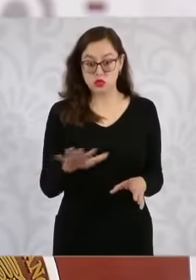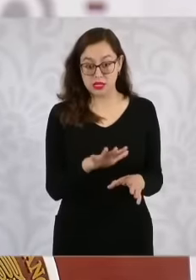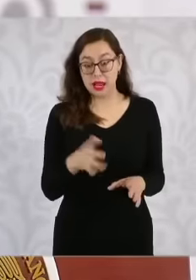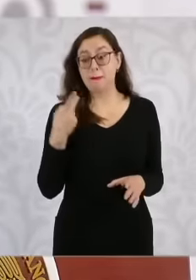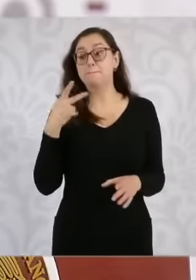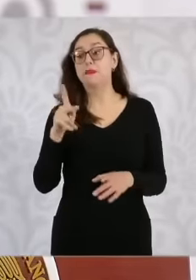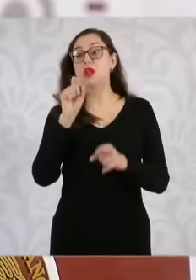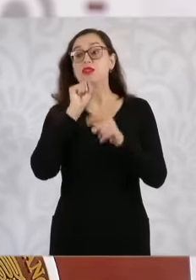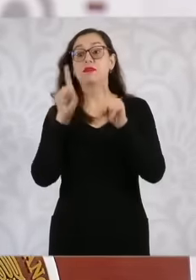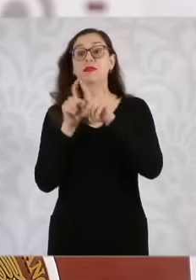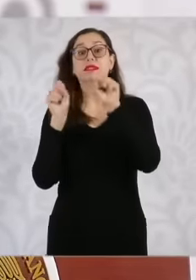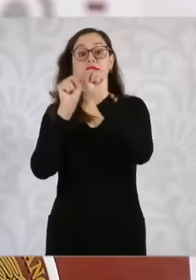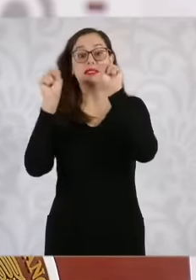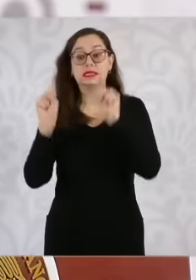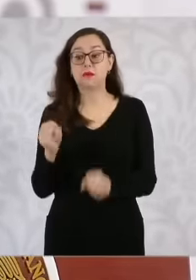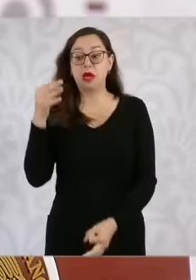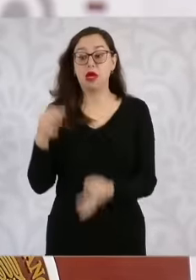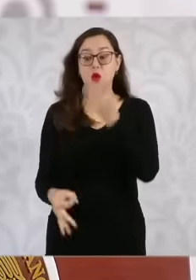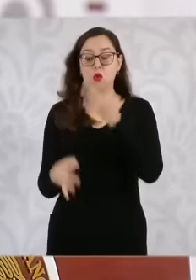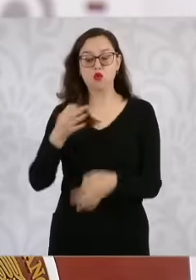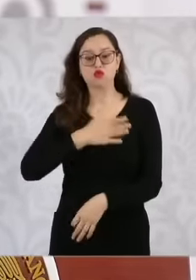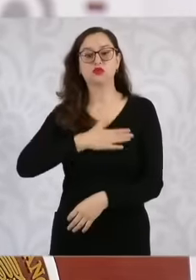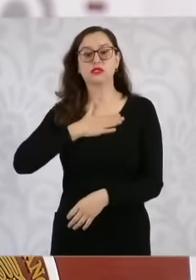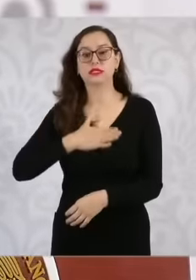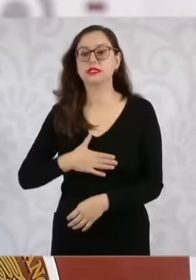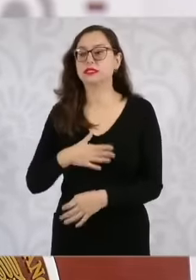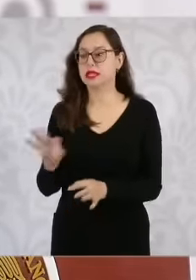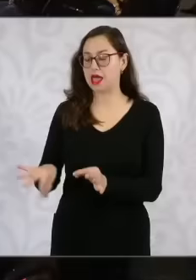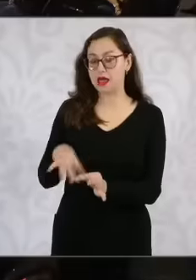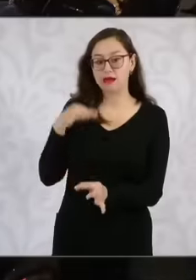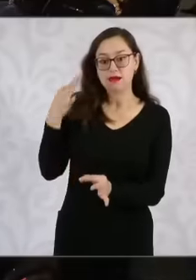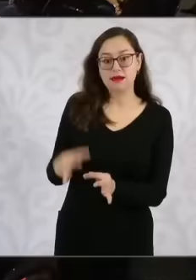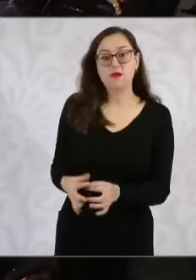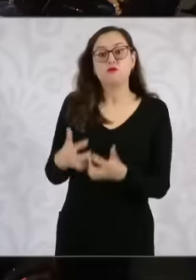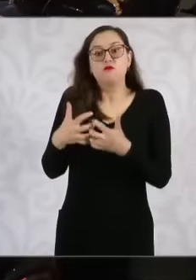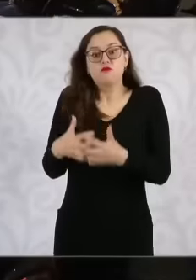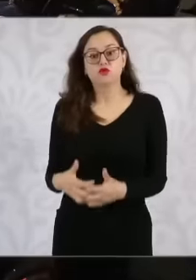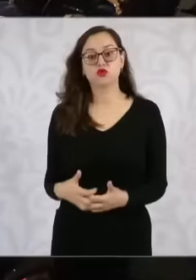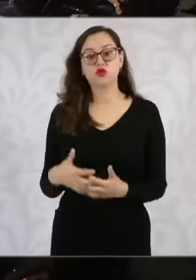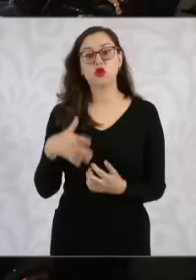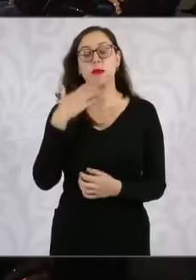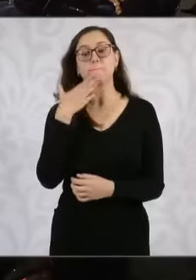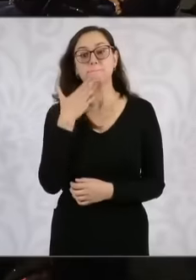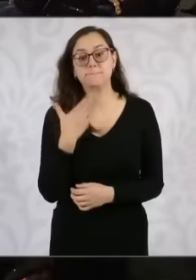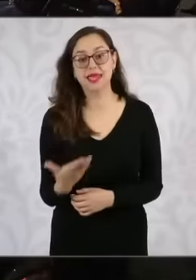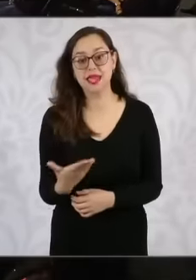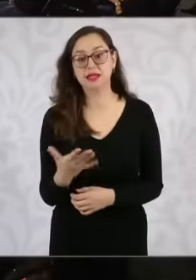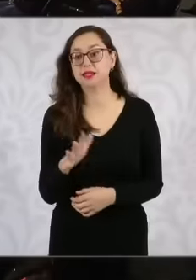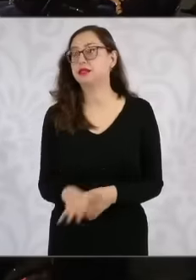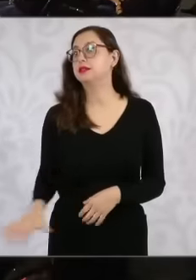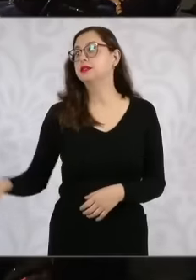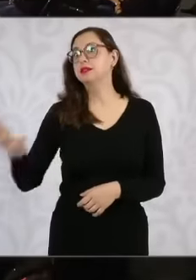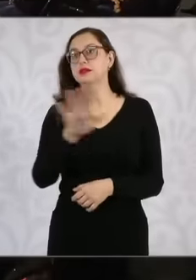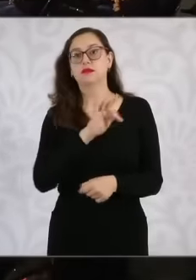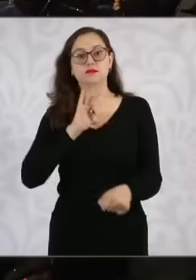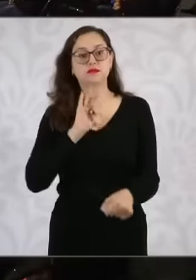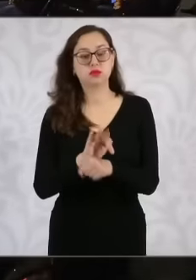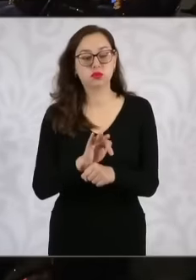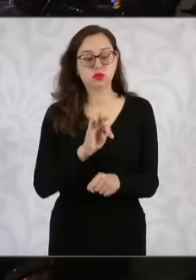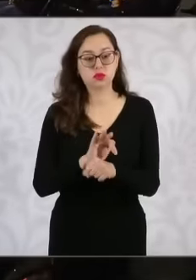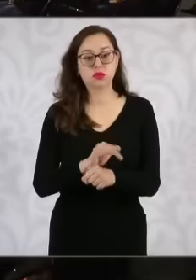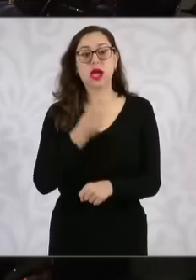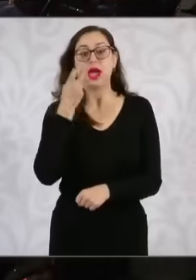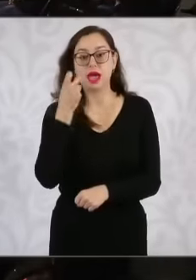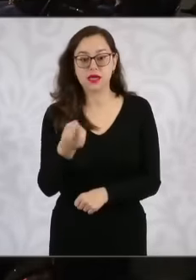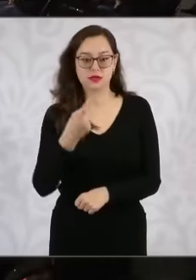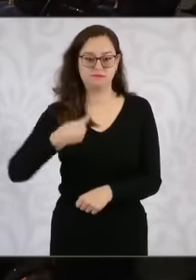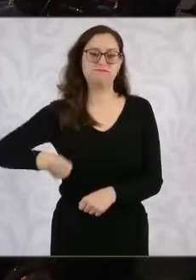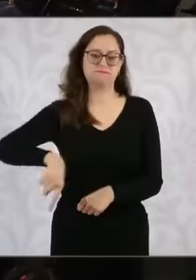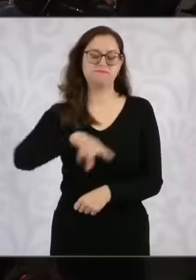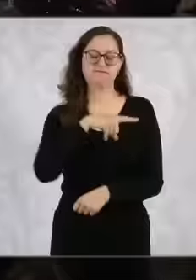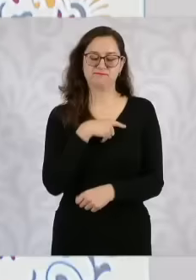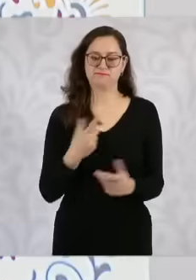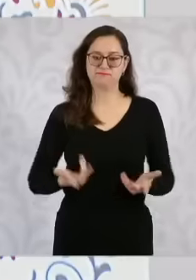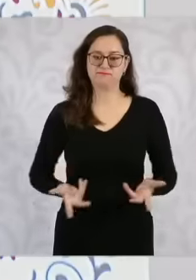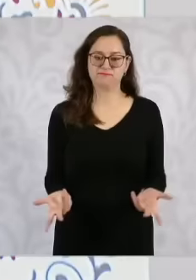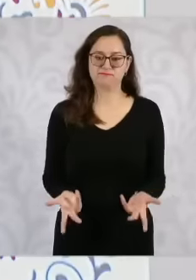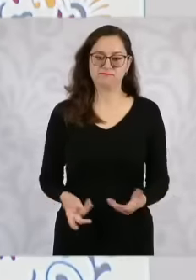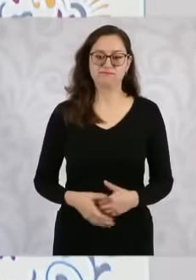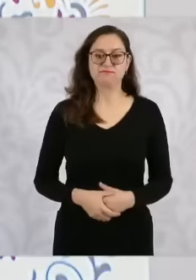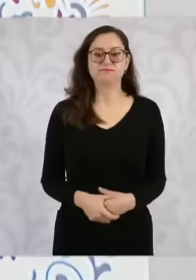justice system that works and protects the population. And that is what we are building, let's see here,